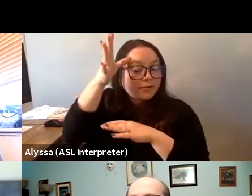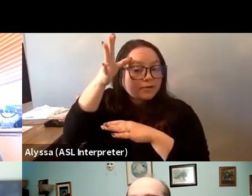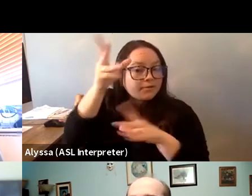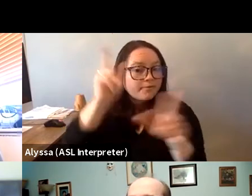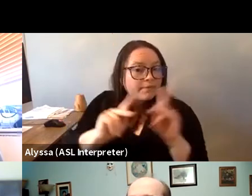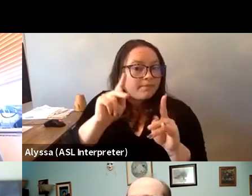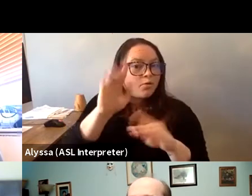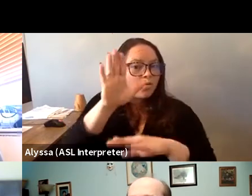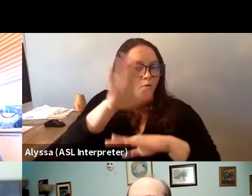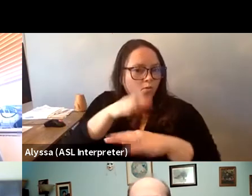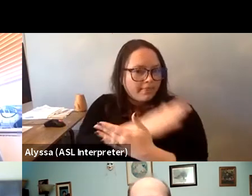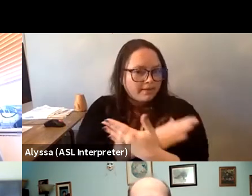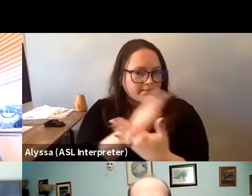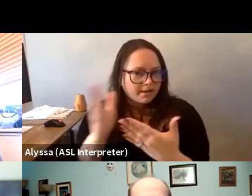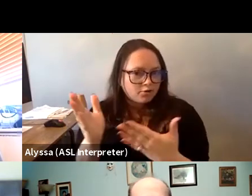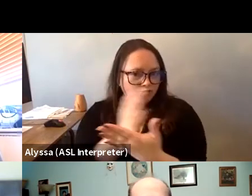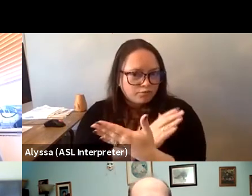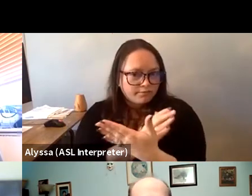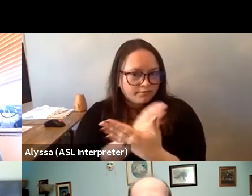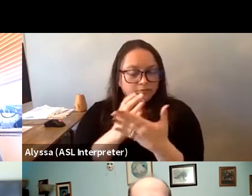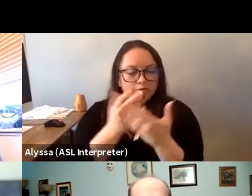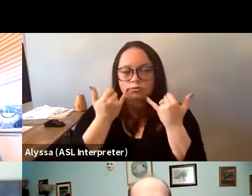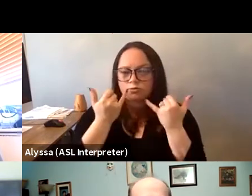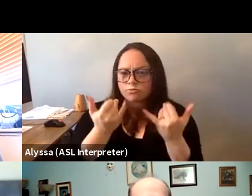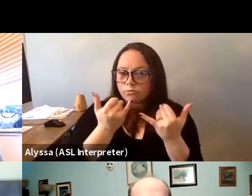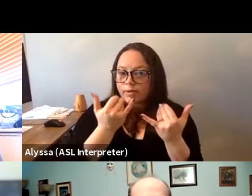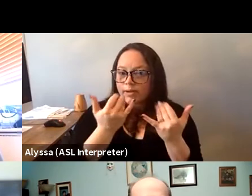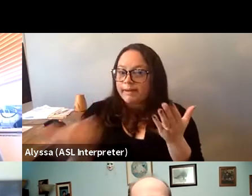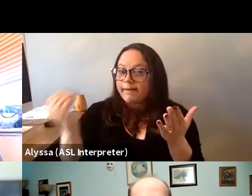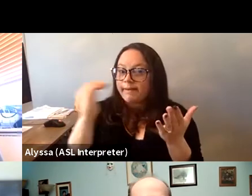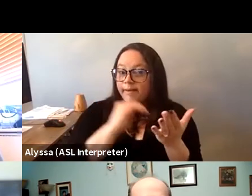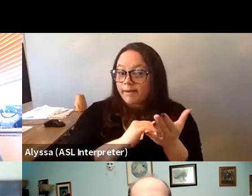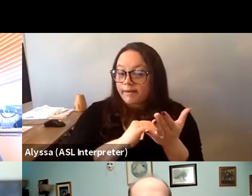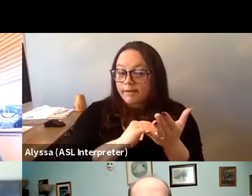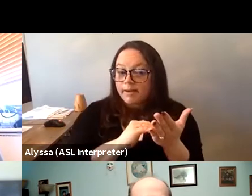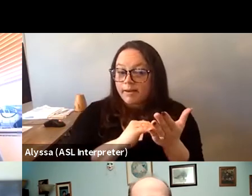now as I said again, which my apologies, I will now ask the panelists to introduce themselves.